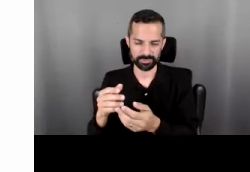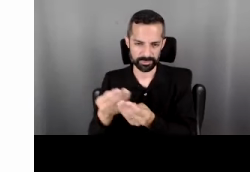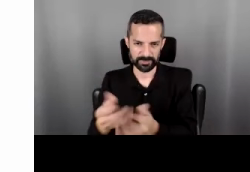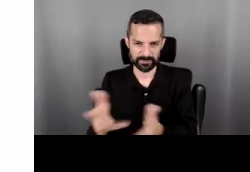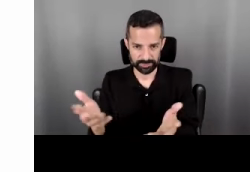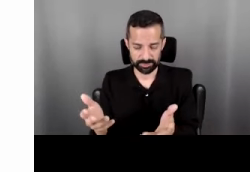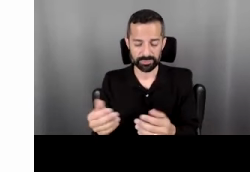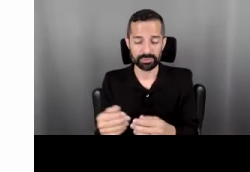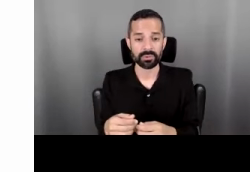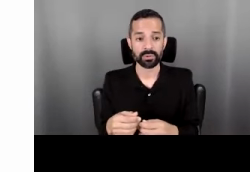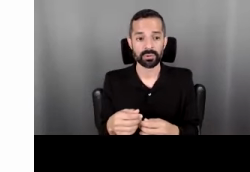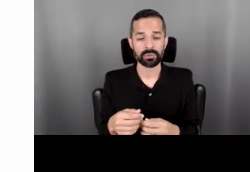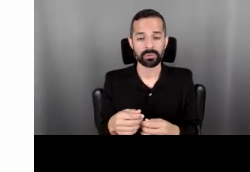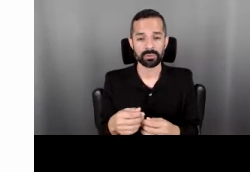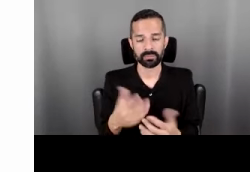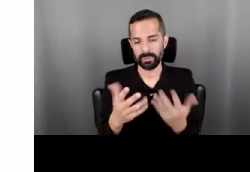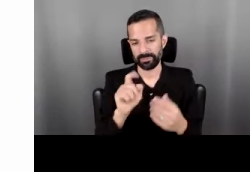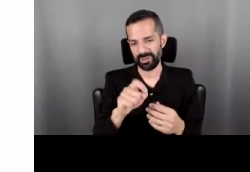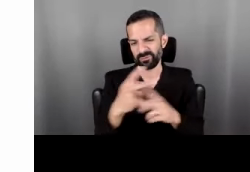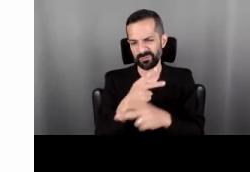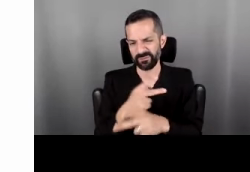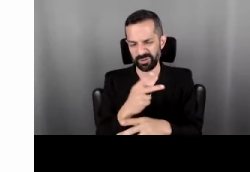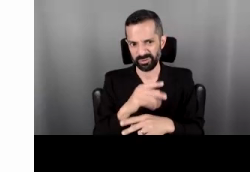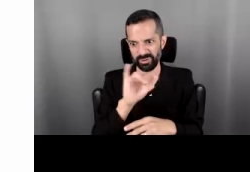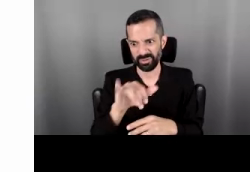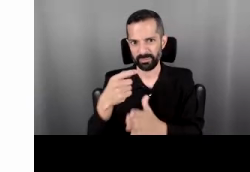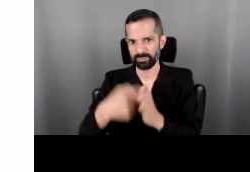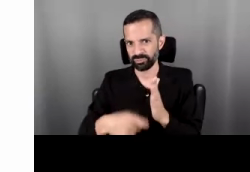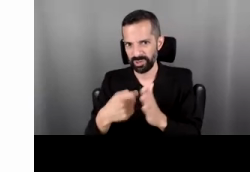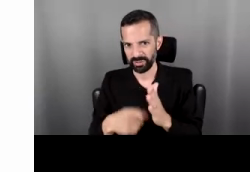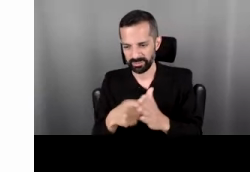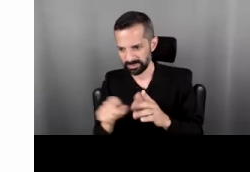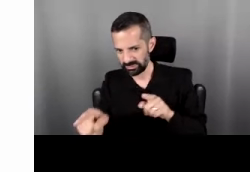or factored into overall college operational considerations.